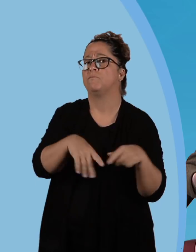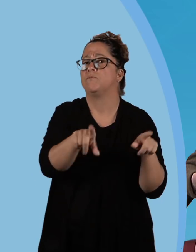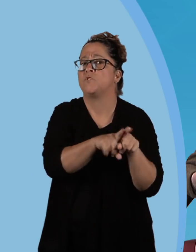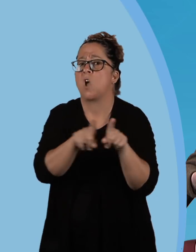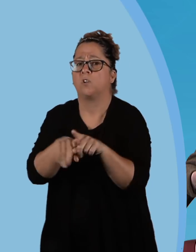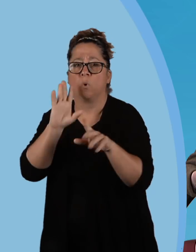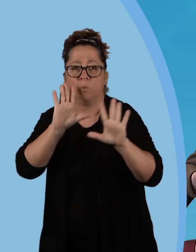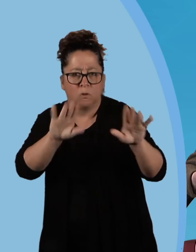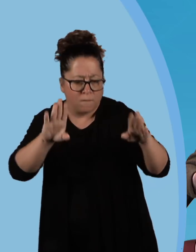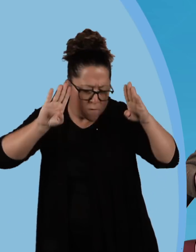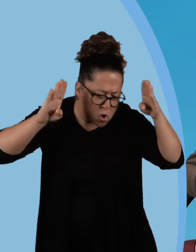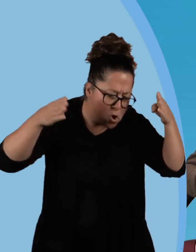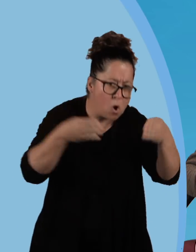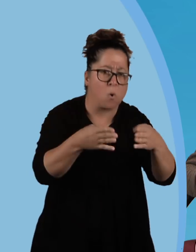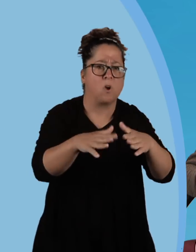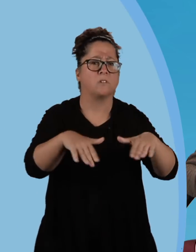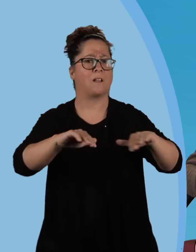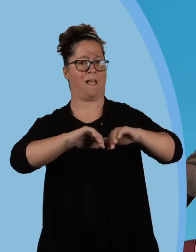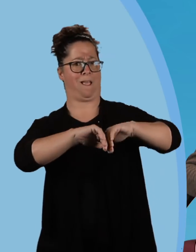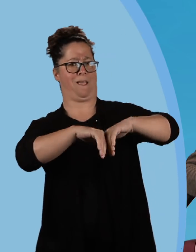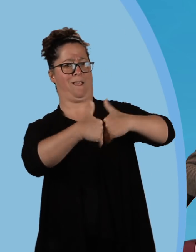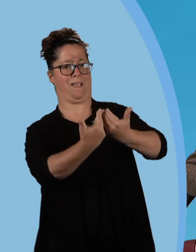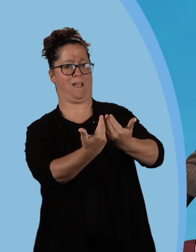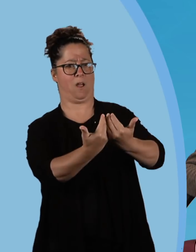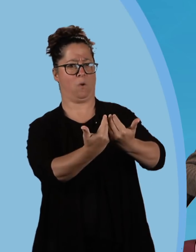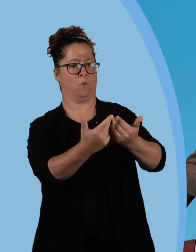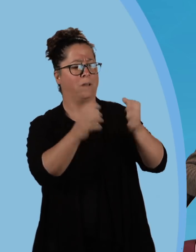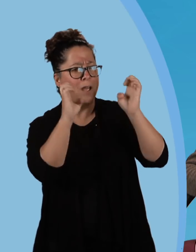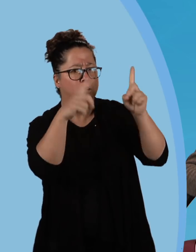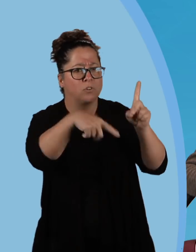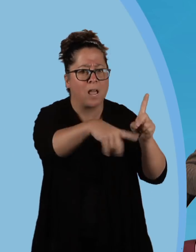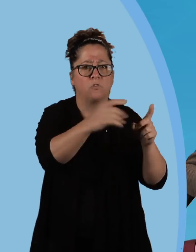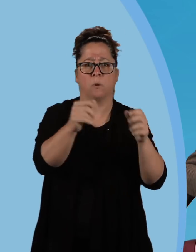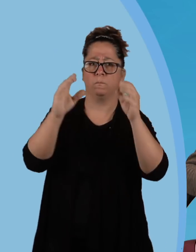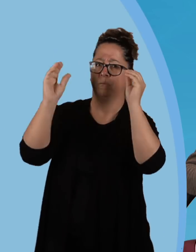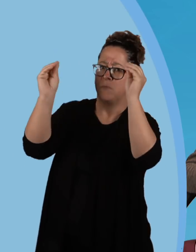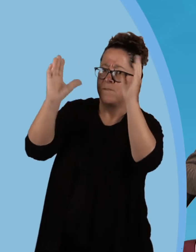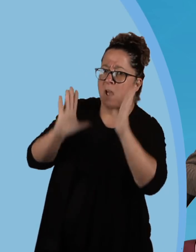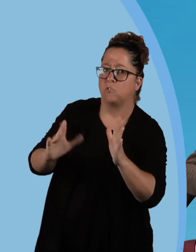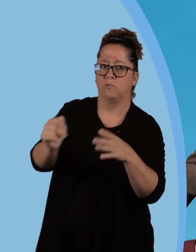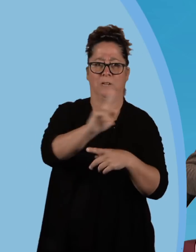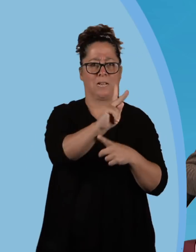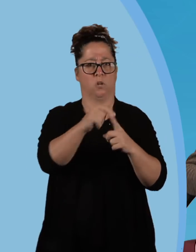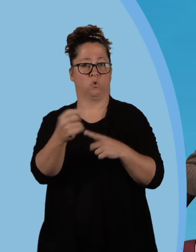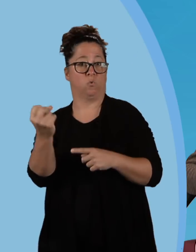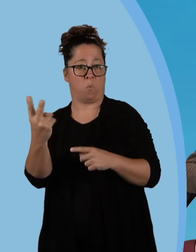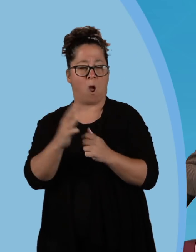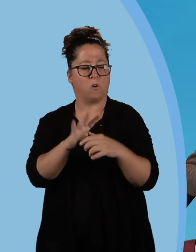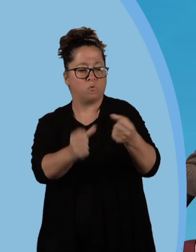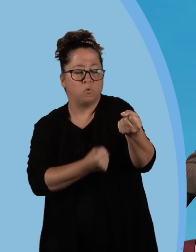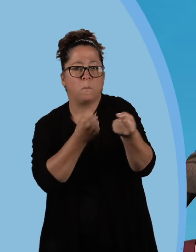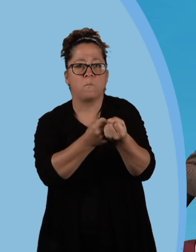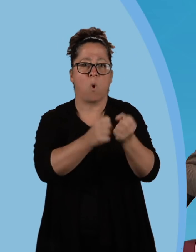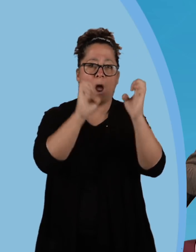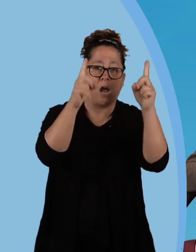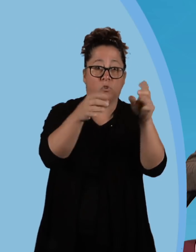the context of educational interpreting, but we're also going to focus on how educational professionals in the K-12 setting